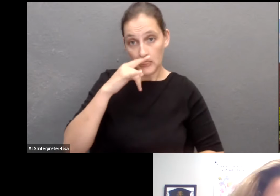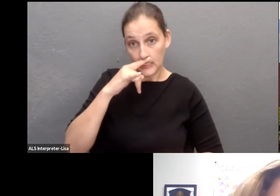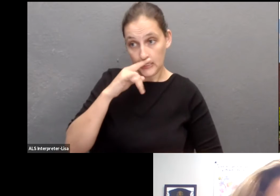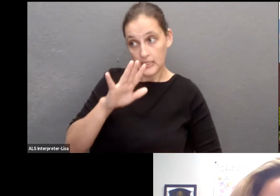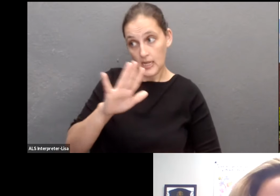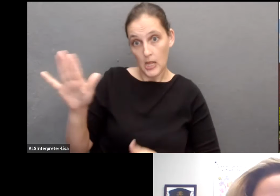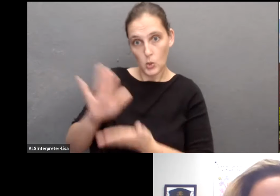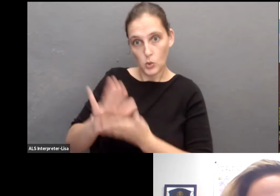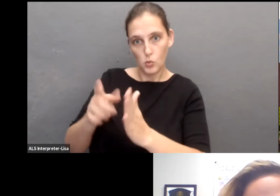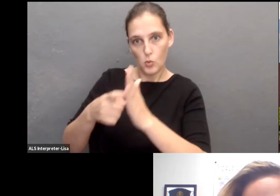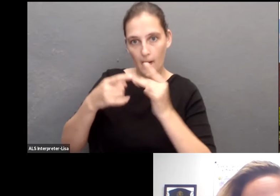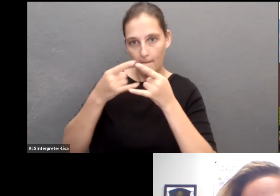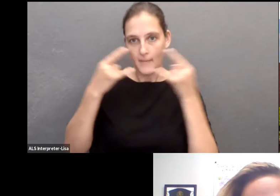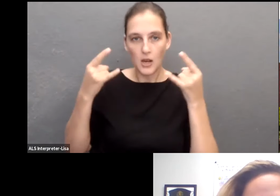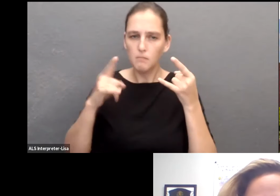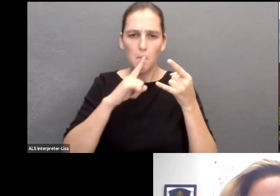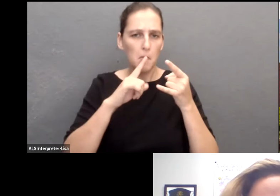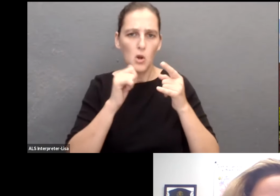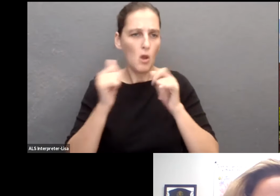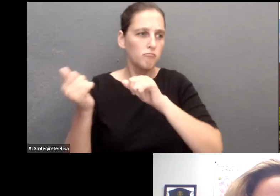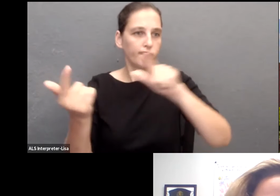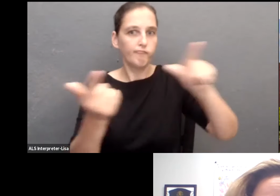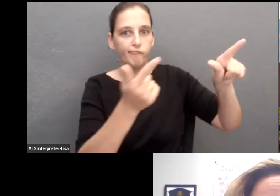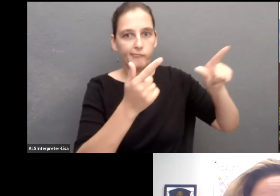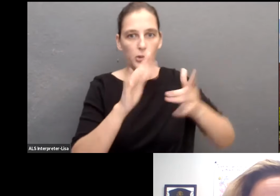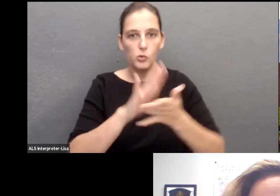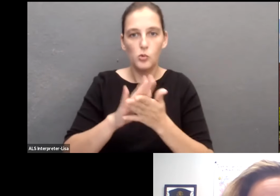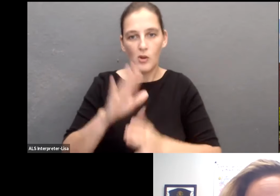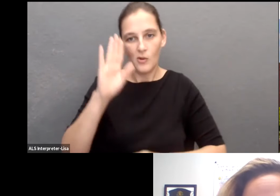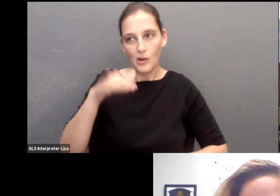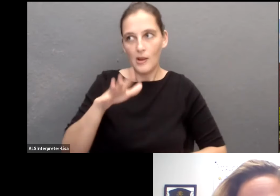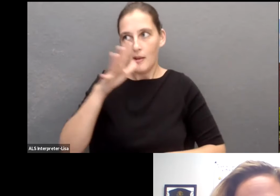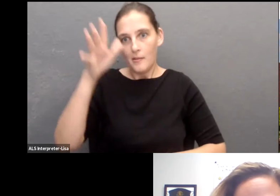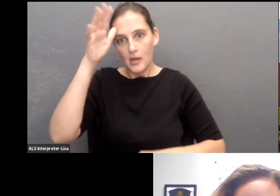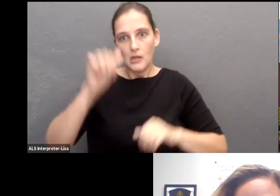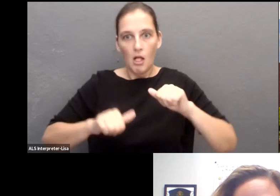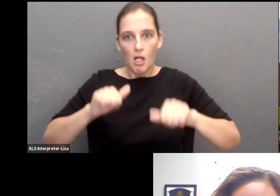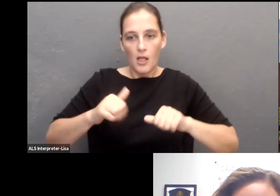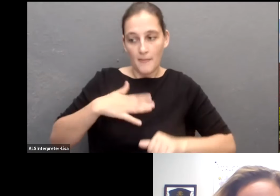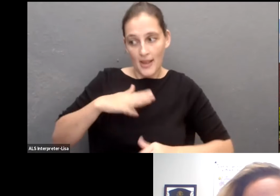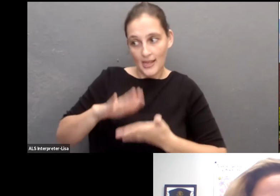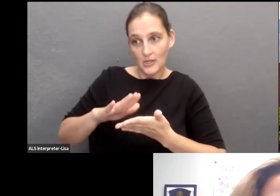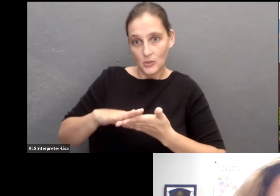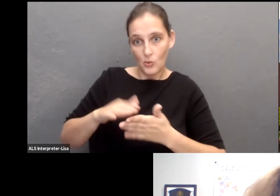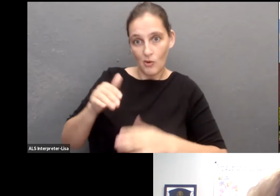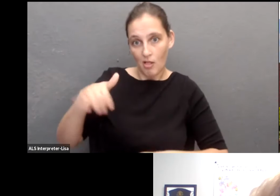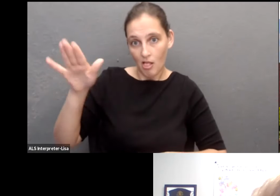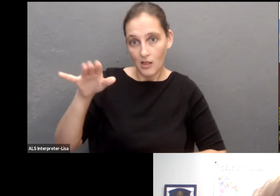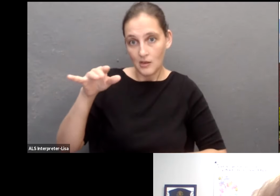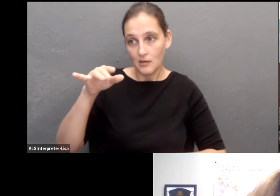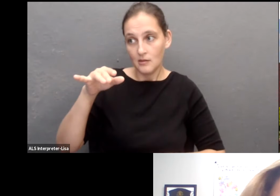and I know that's not all schools. And so, sometimes parents are struggling with hey I'm sending my kids to school in a mask but his friends aren't wearing a mask and